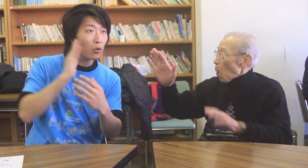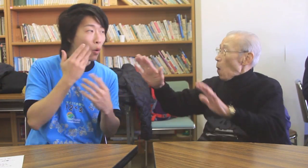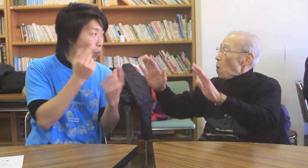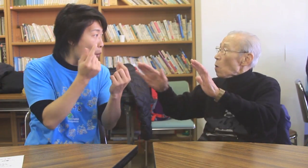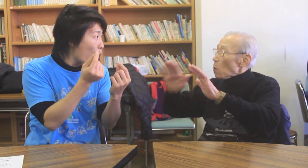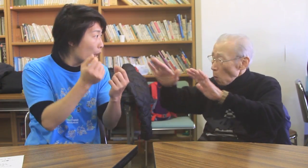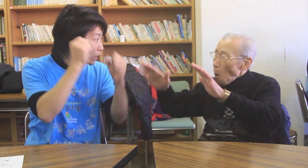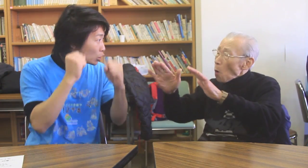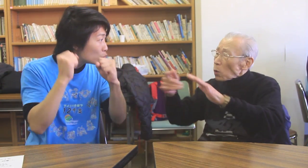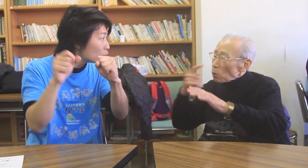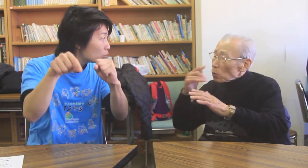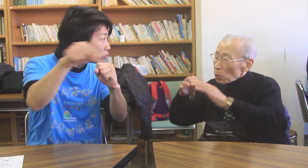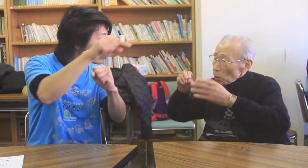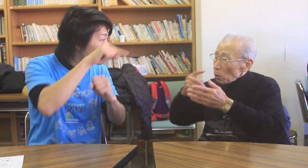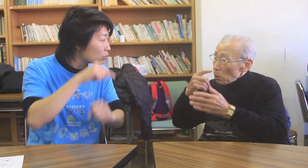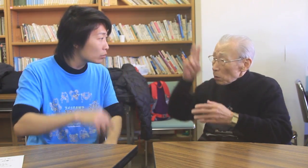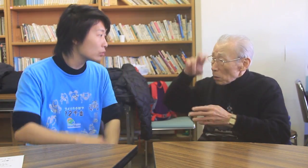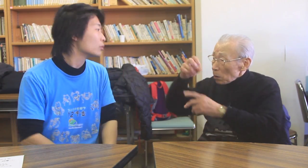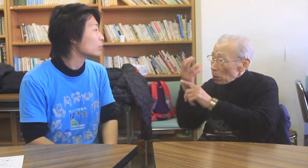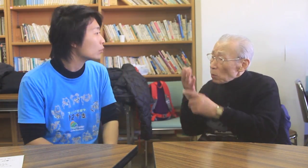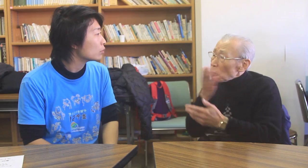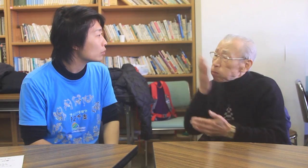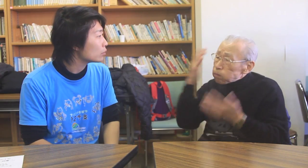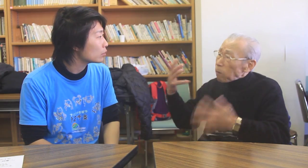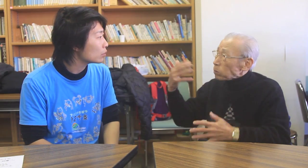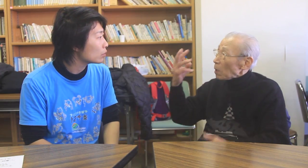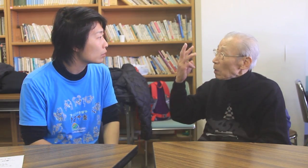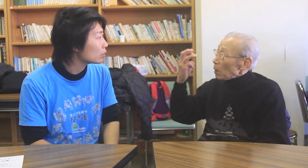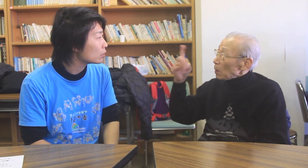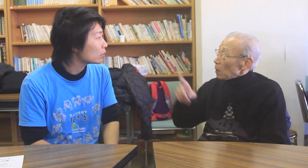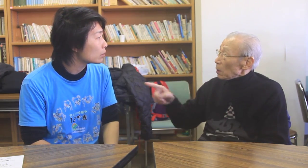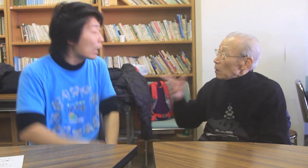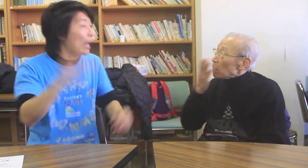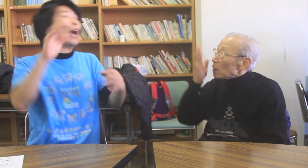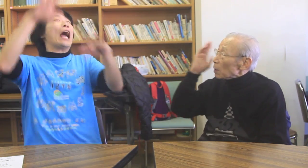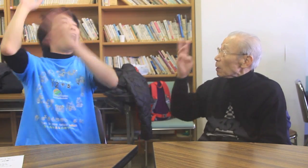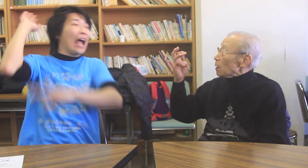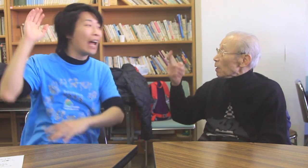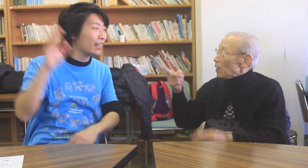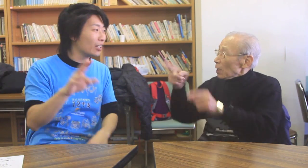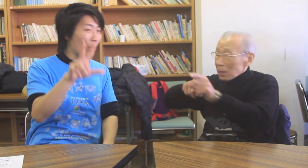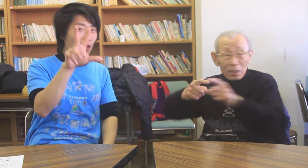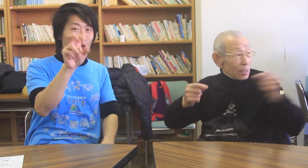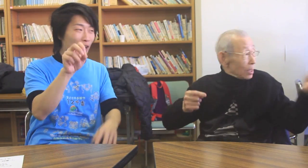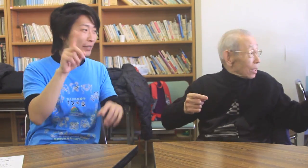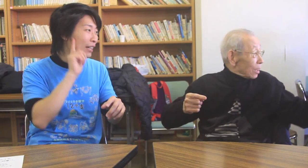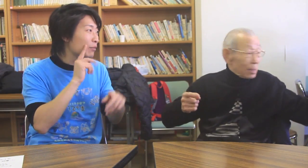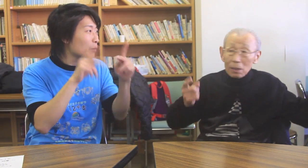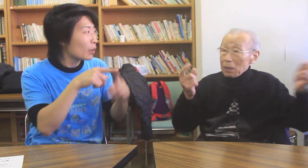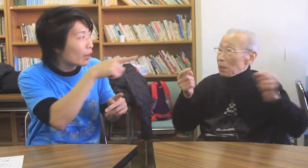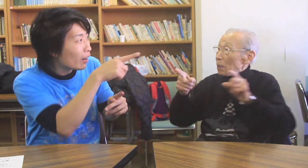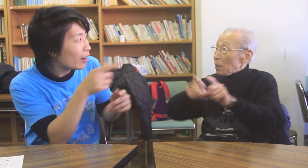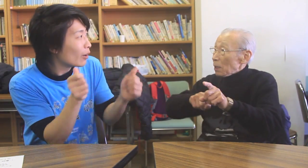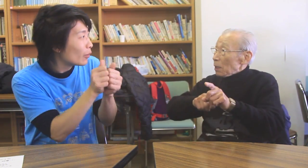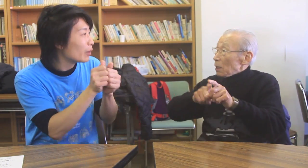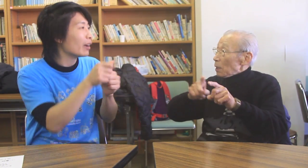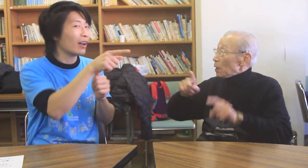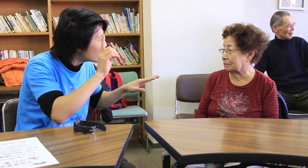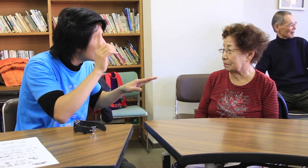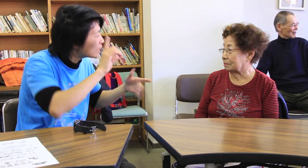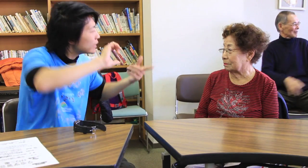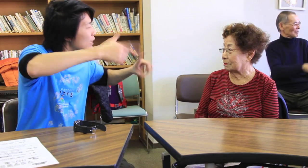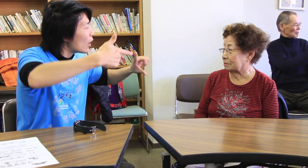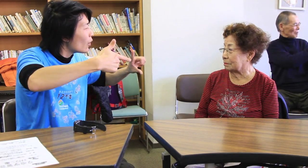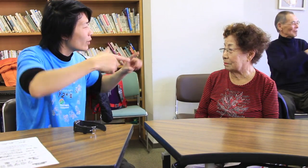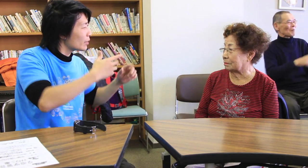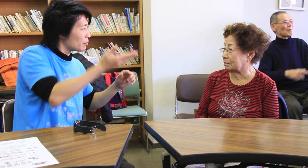Yes, there were 30 other Deaf workers with me.